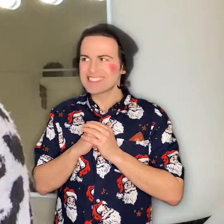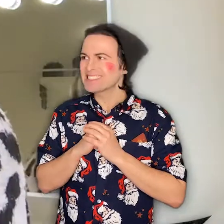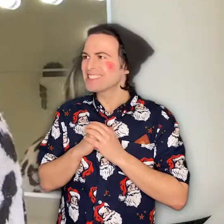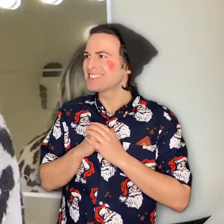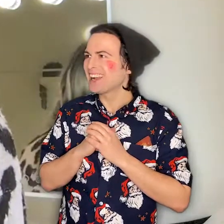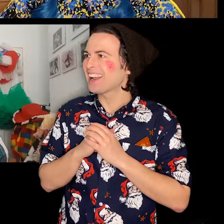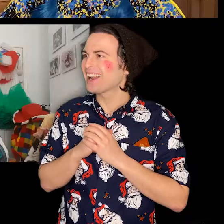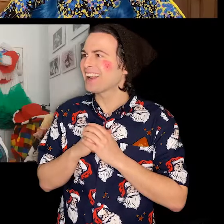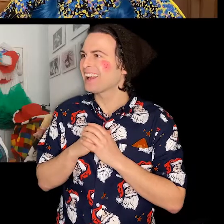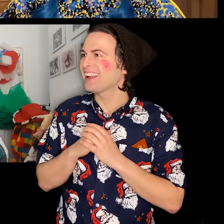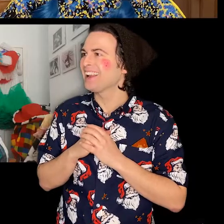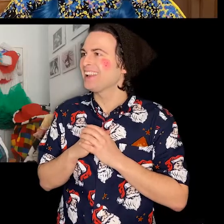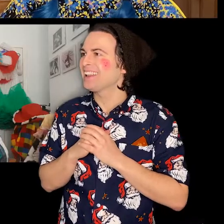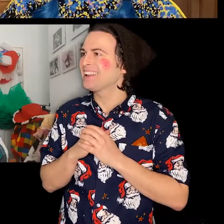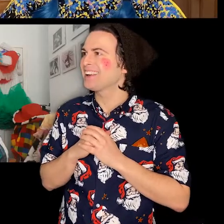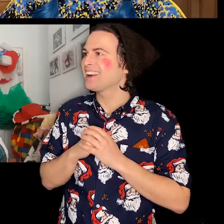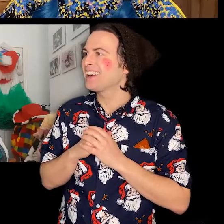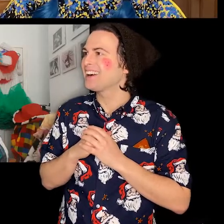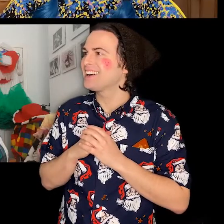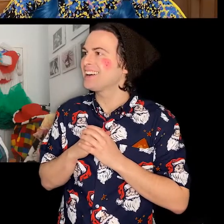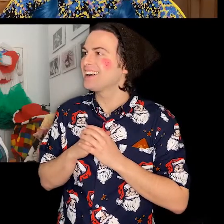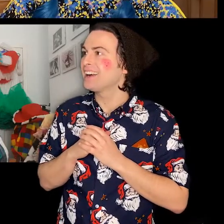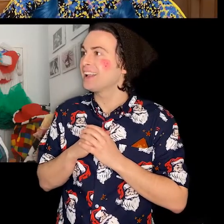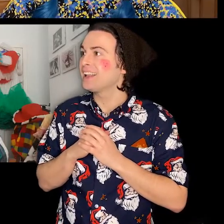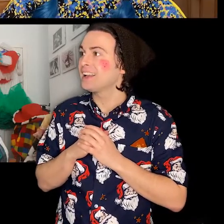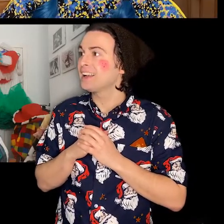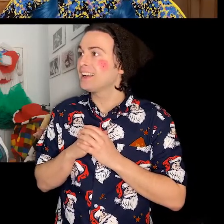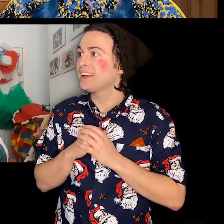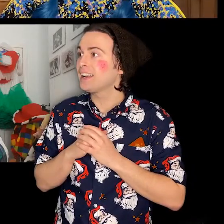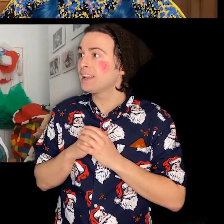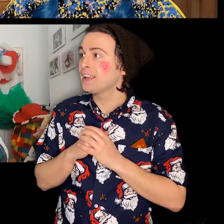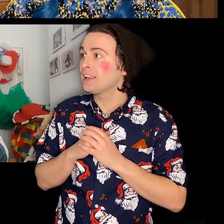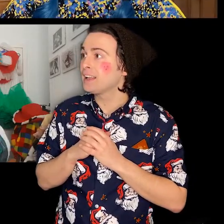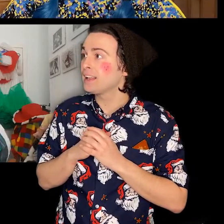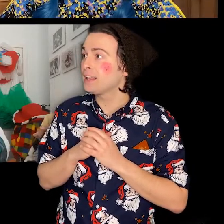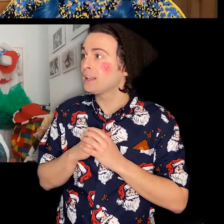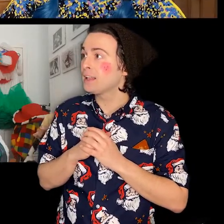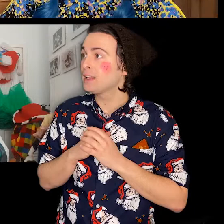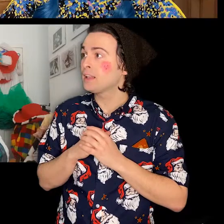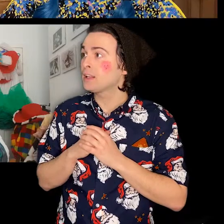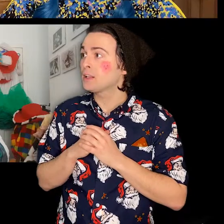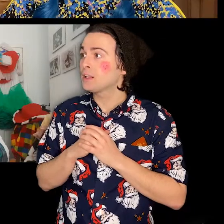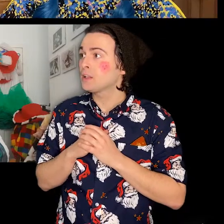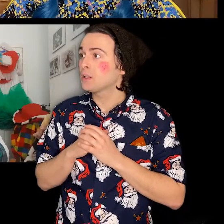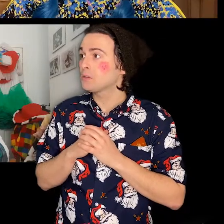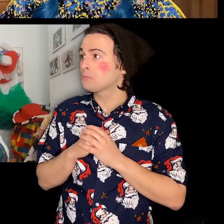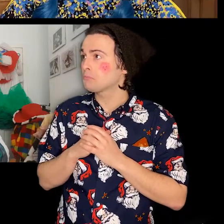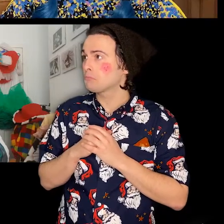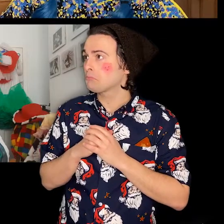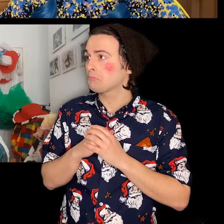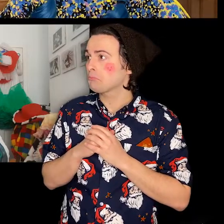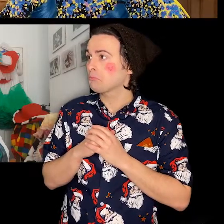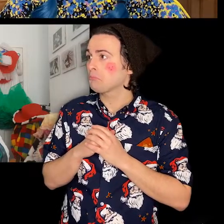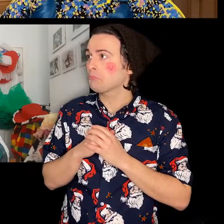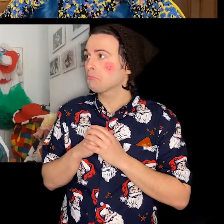Cyndi – What do you want me to do for food then? Senga – Anything Helen – Anything Carina – Anything Wind – Anything